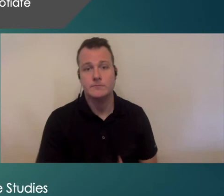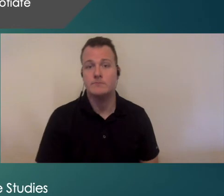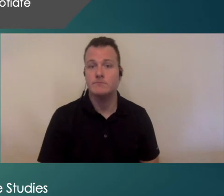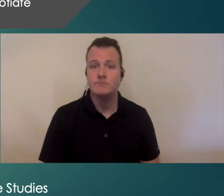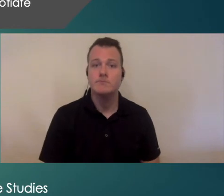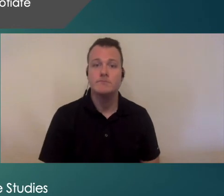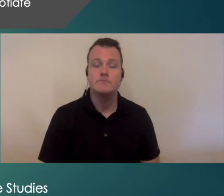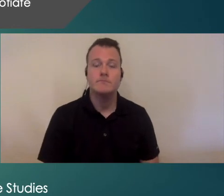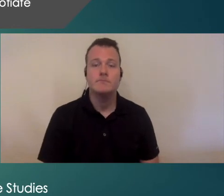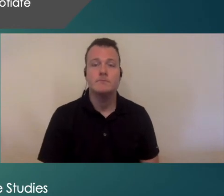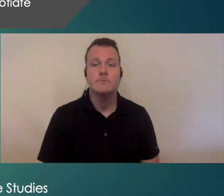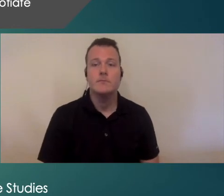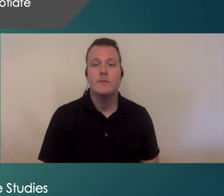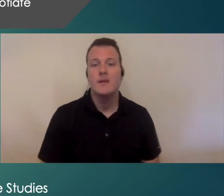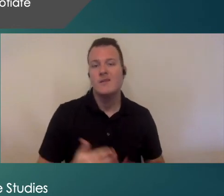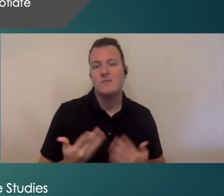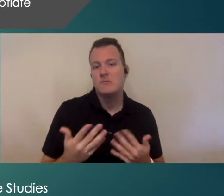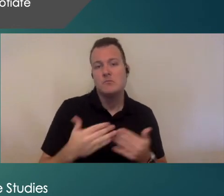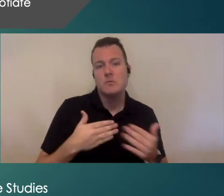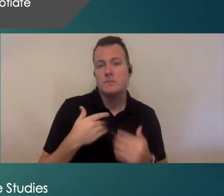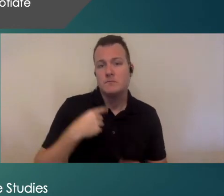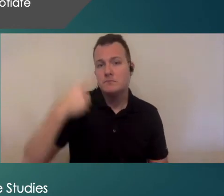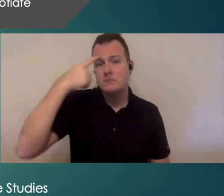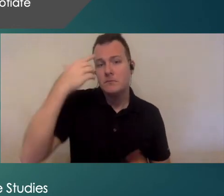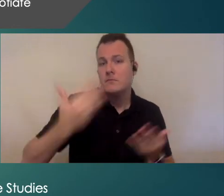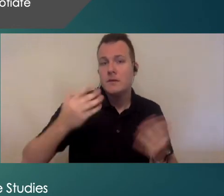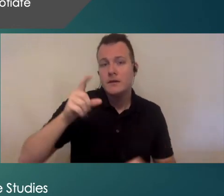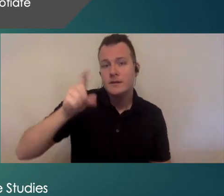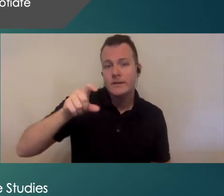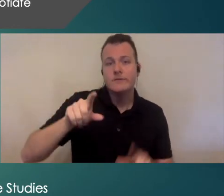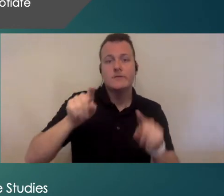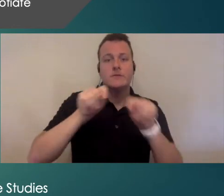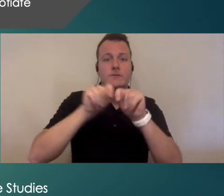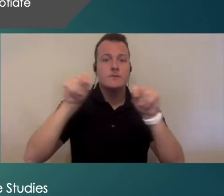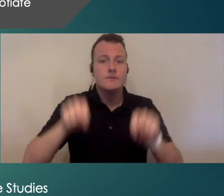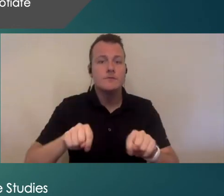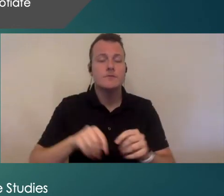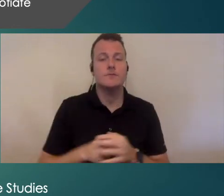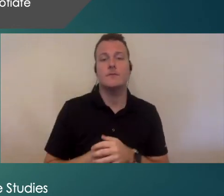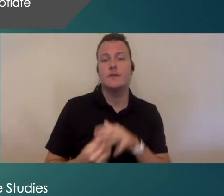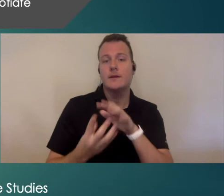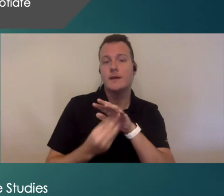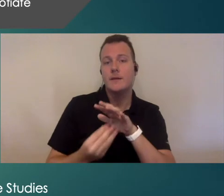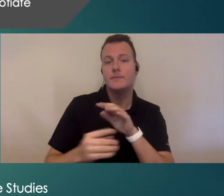you think you might need as far as your transcripts, copies of all your